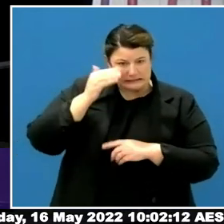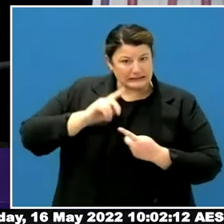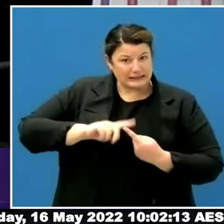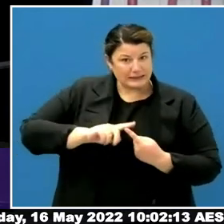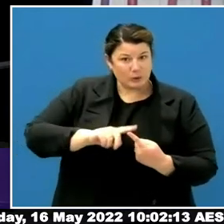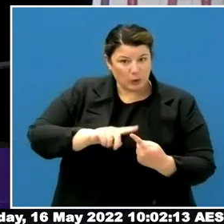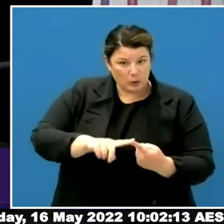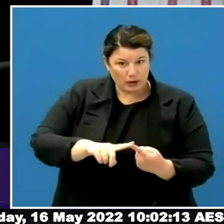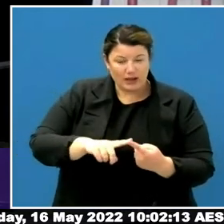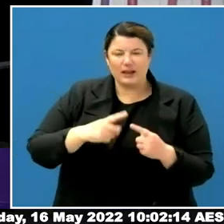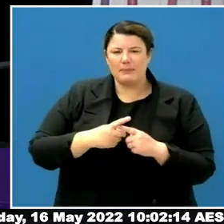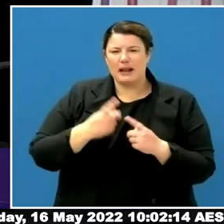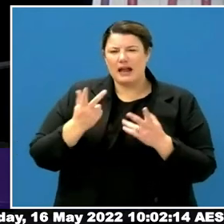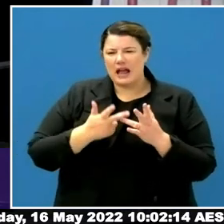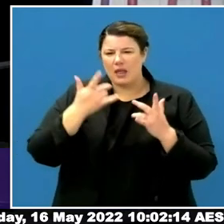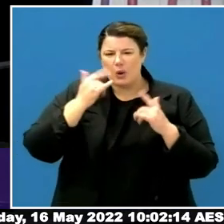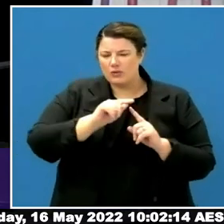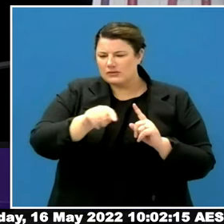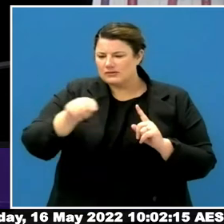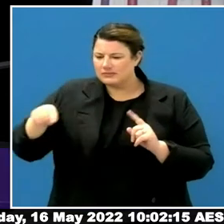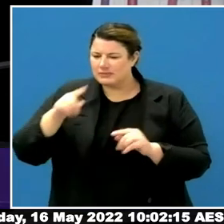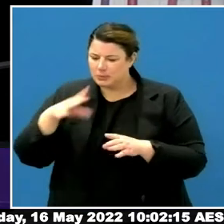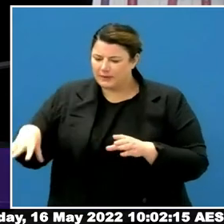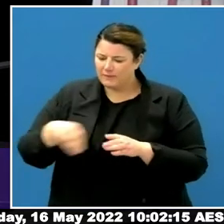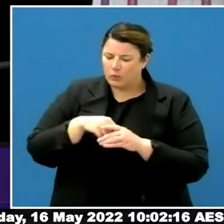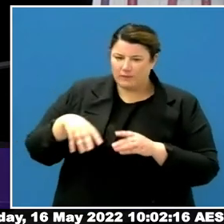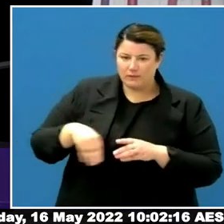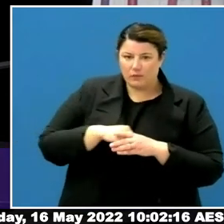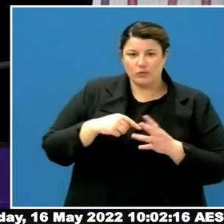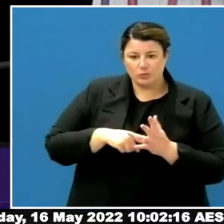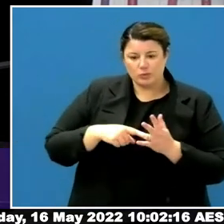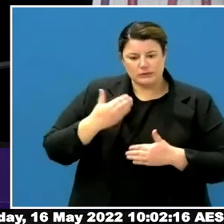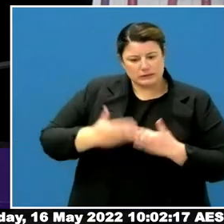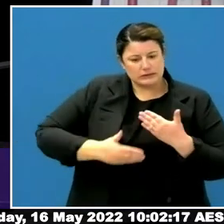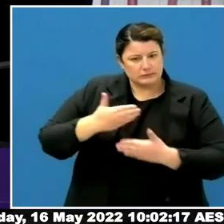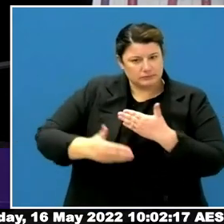whose contributions are necessary for the successful conduct of hearings.